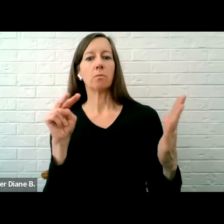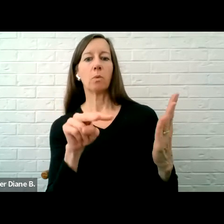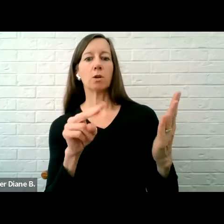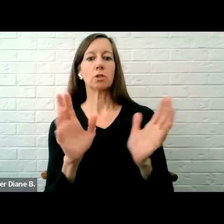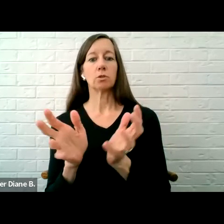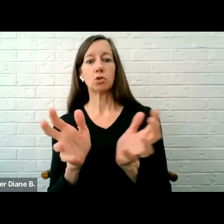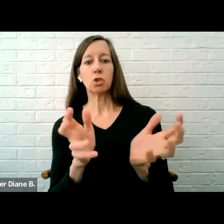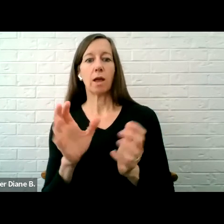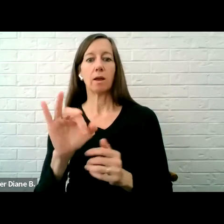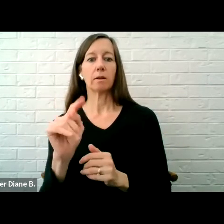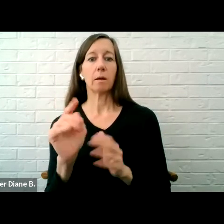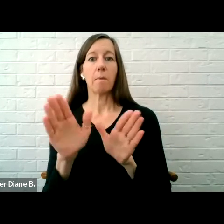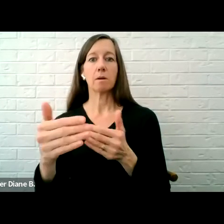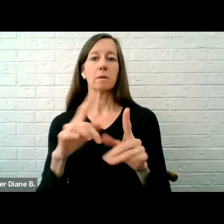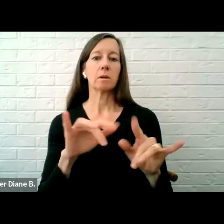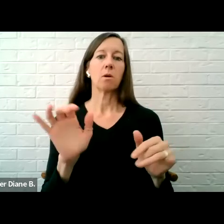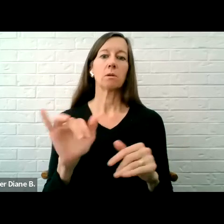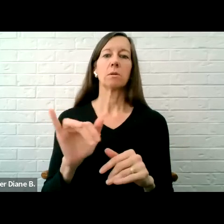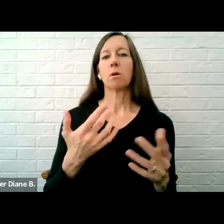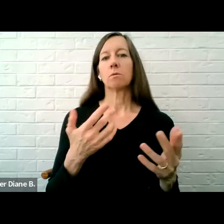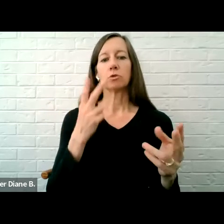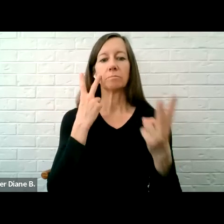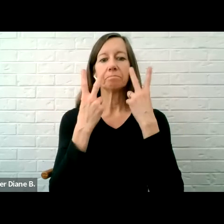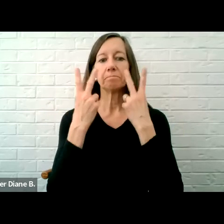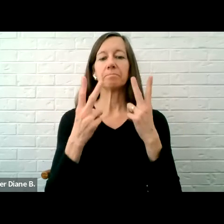and seeing questions that have been open or been posted there.